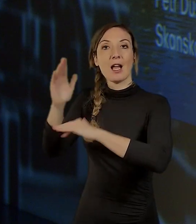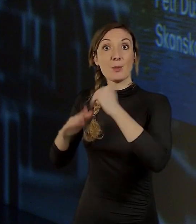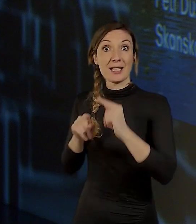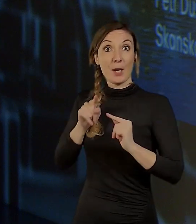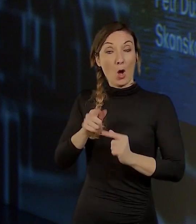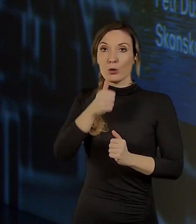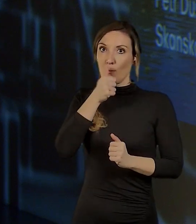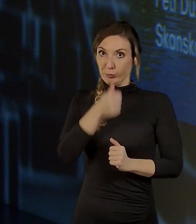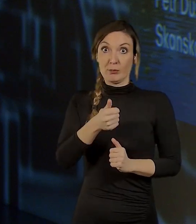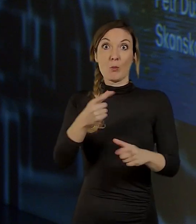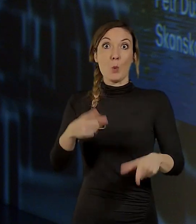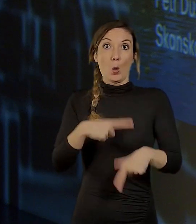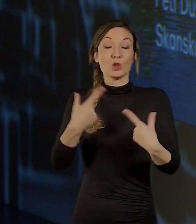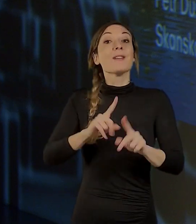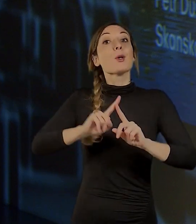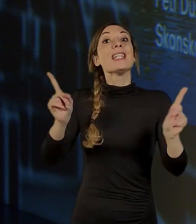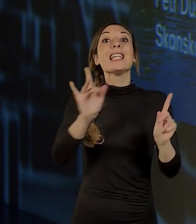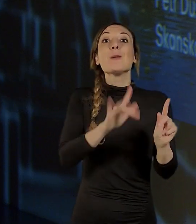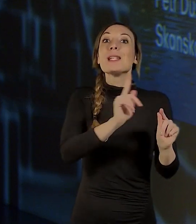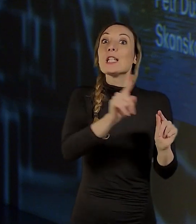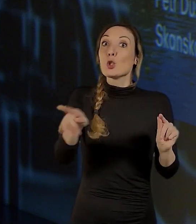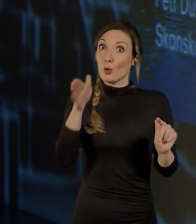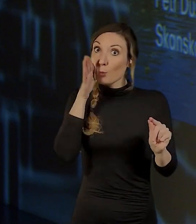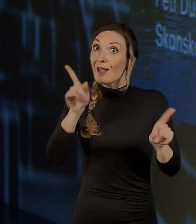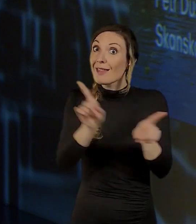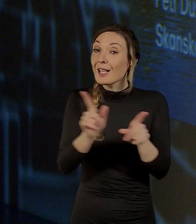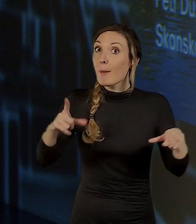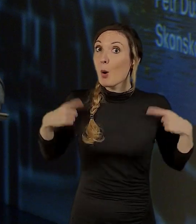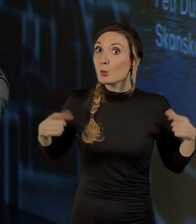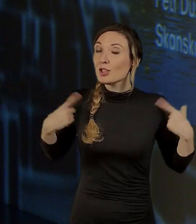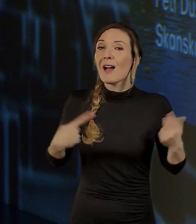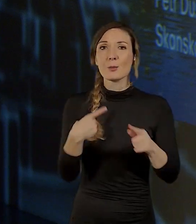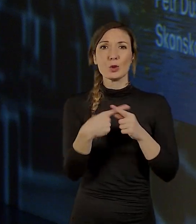What are its properties? -So the first part of the question, will it be used elsewhere.